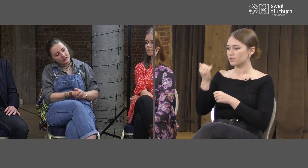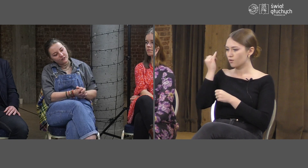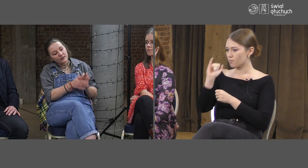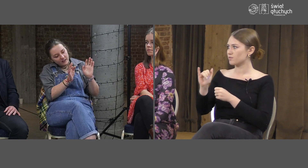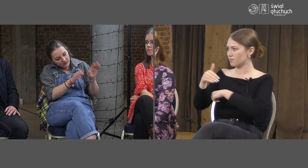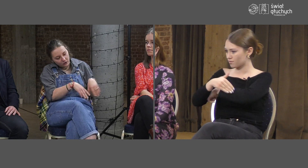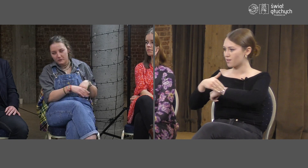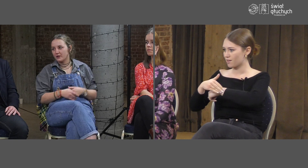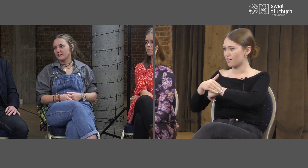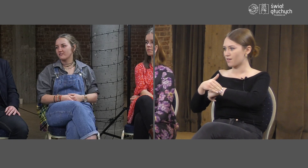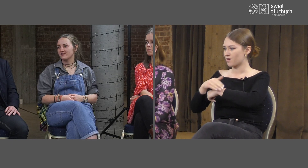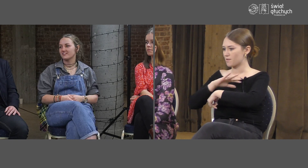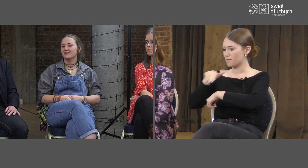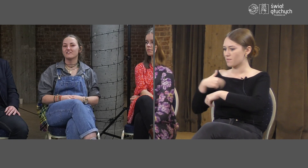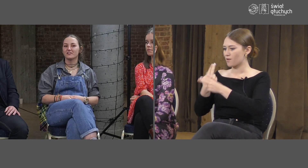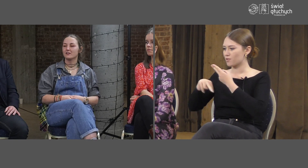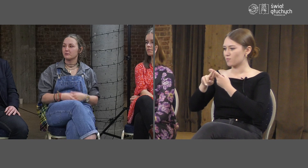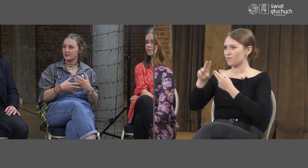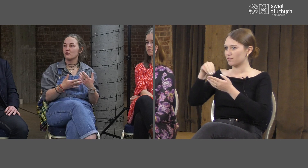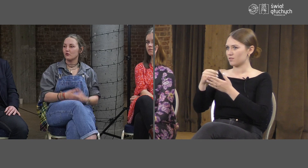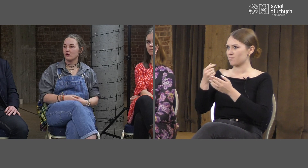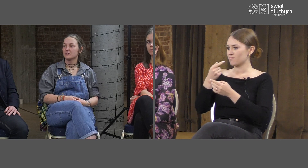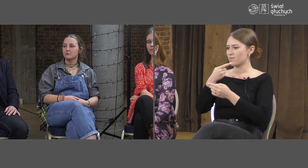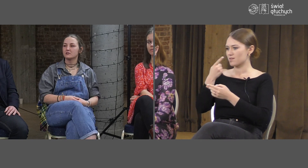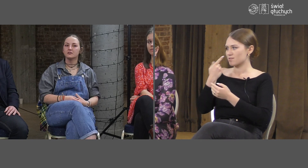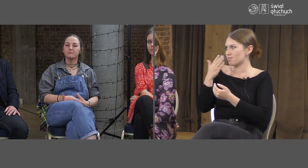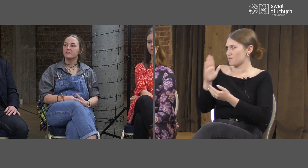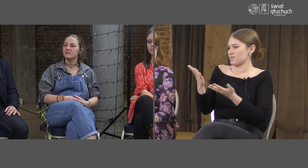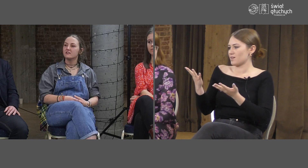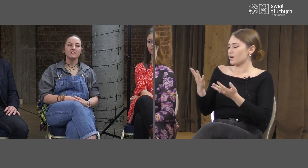but at the same time, people assume we won’t be able to respond in that foreign language.